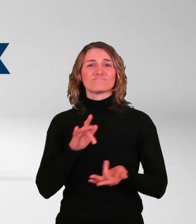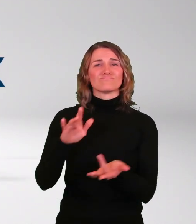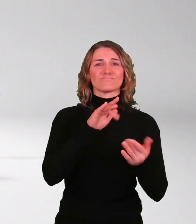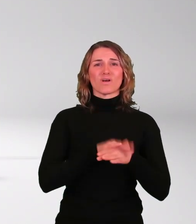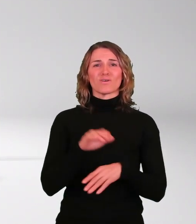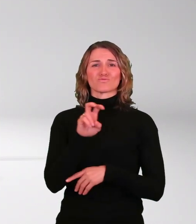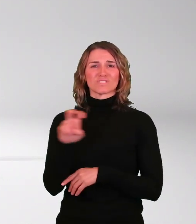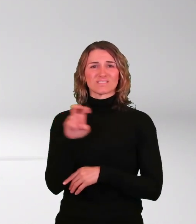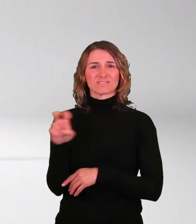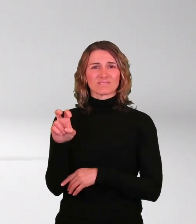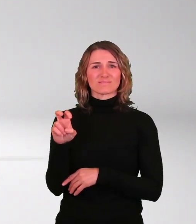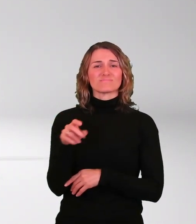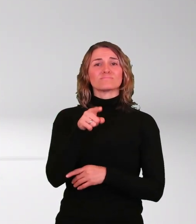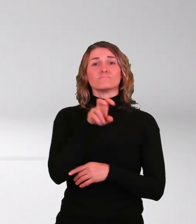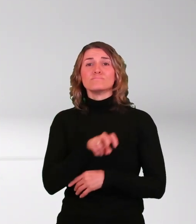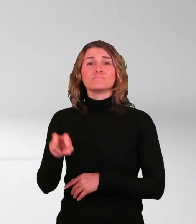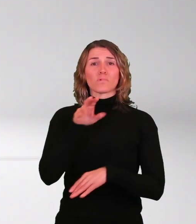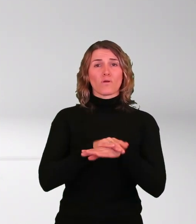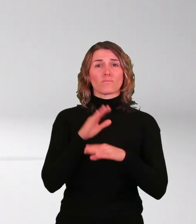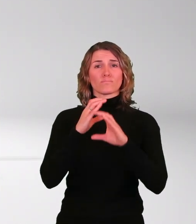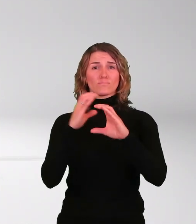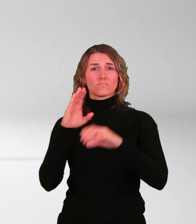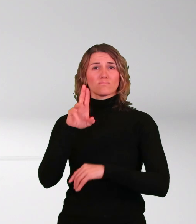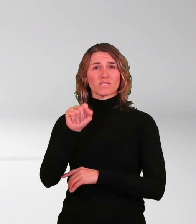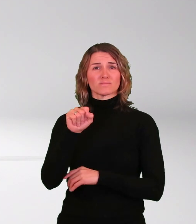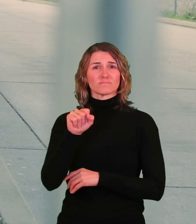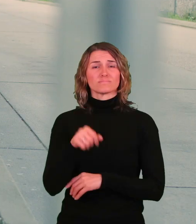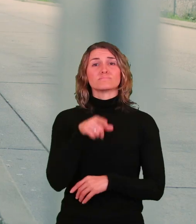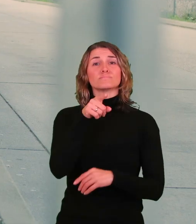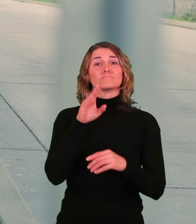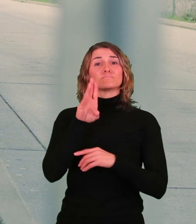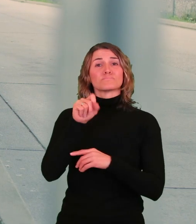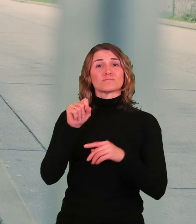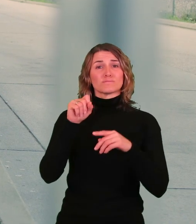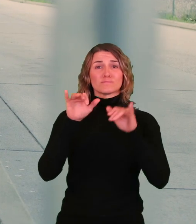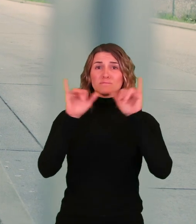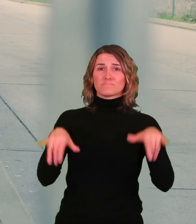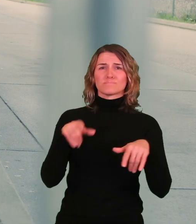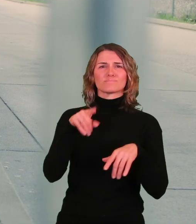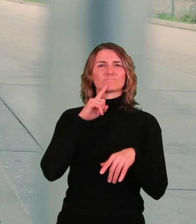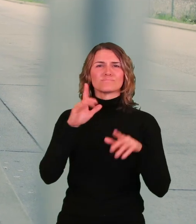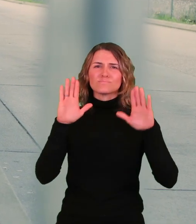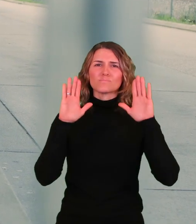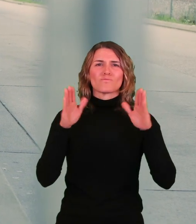Getting around on transit Traveling on buses The bus system is a great way to get around Metro Vancouver